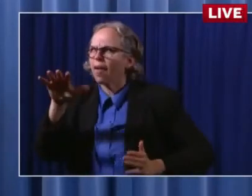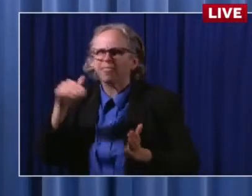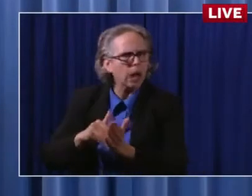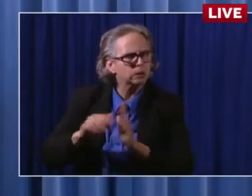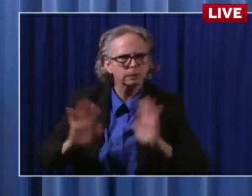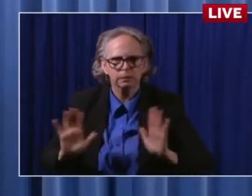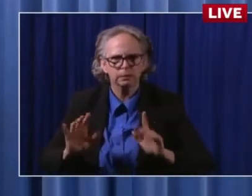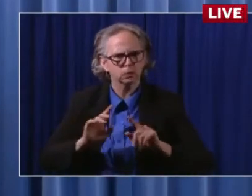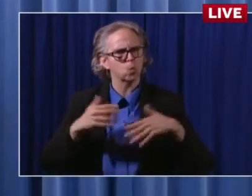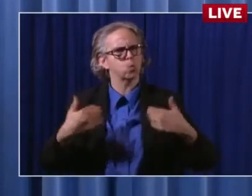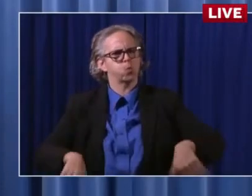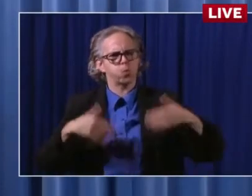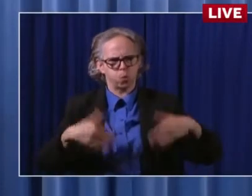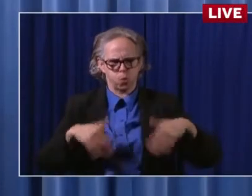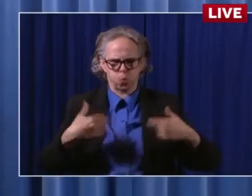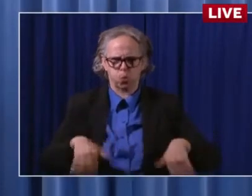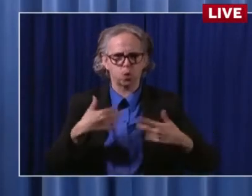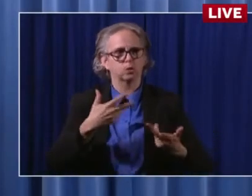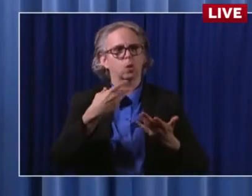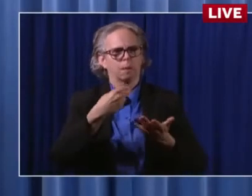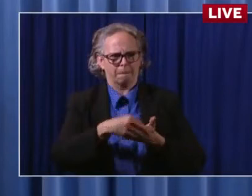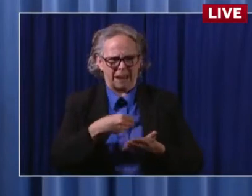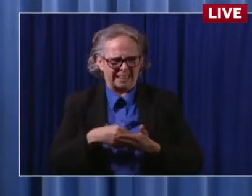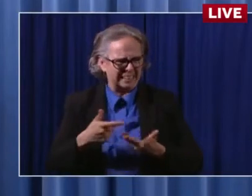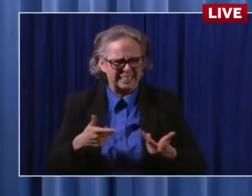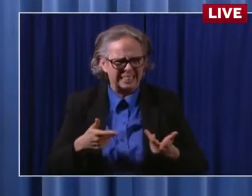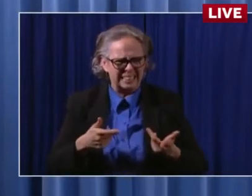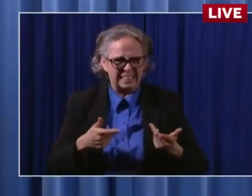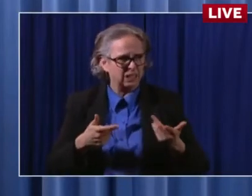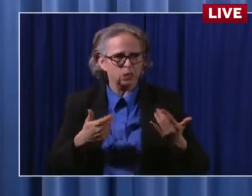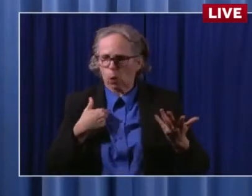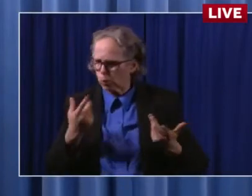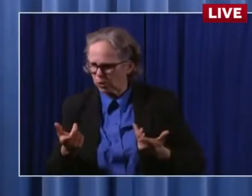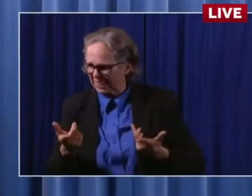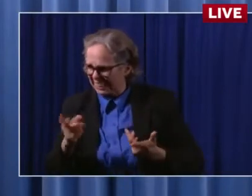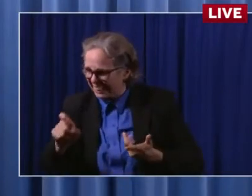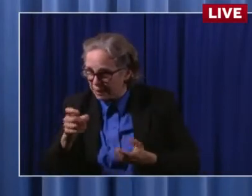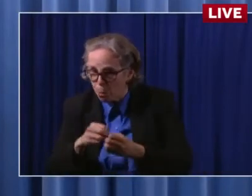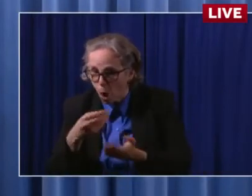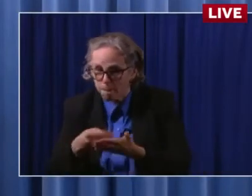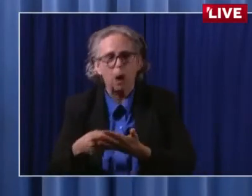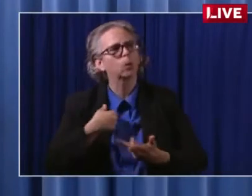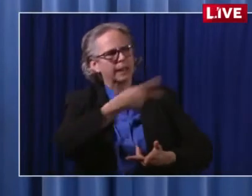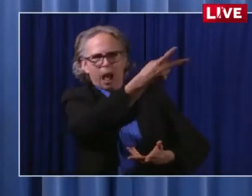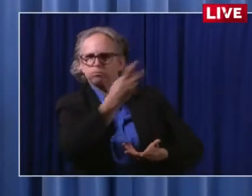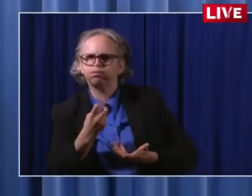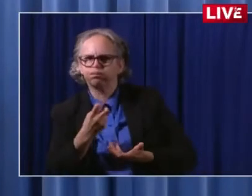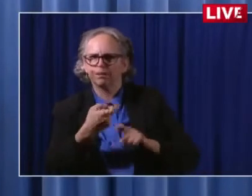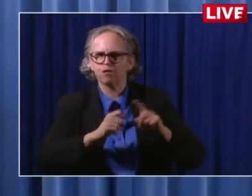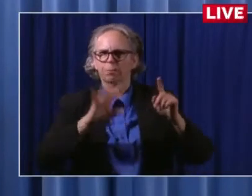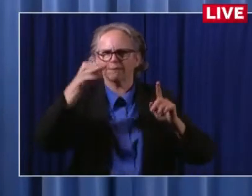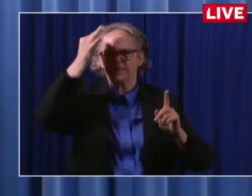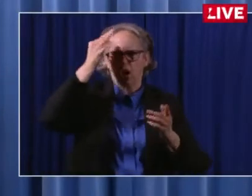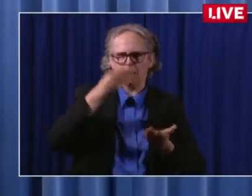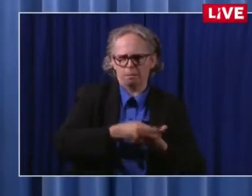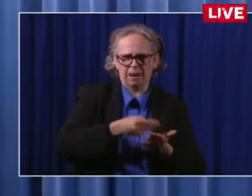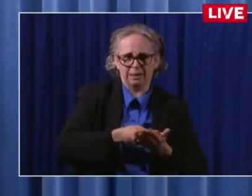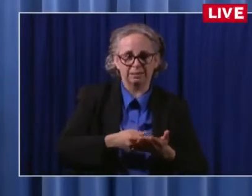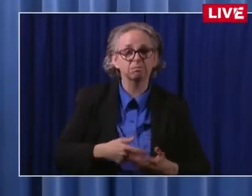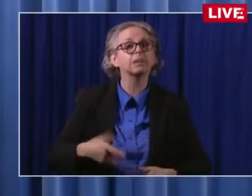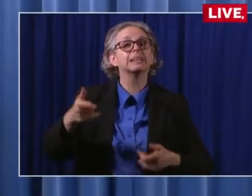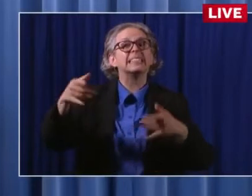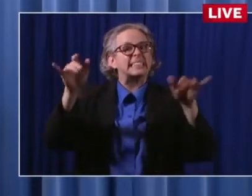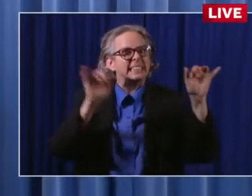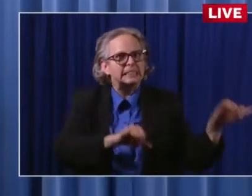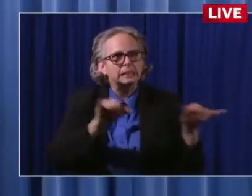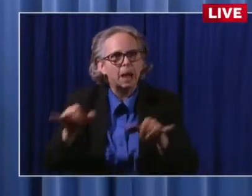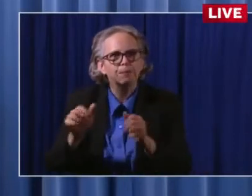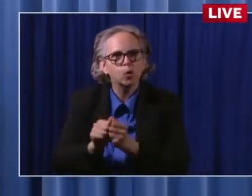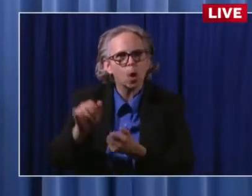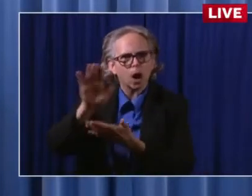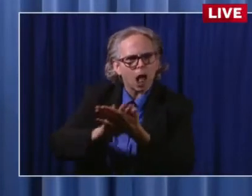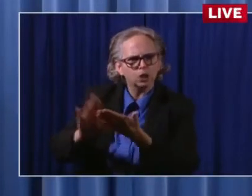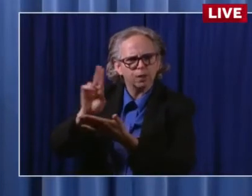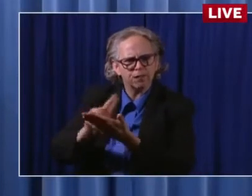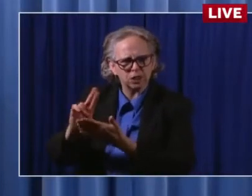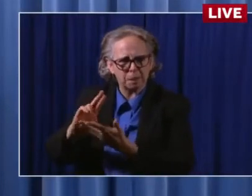$440 MILLION, THIS IS MONEY THAT WHEN THEY INCUR A COST, THEY CAN DRAW THIS MONEY DOWN.